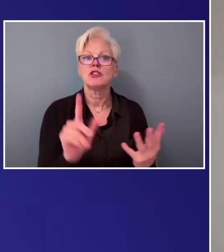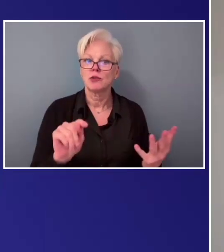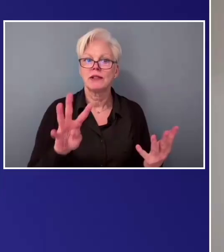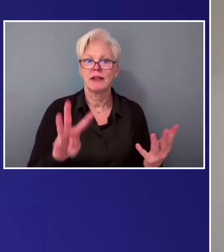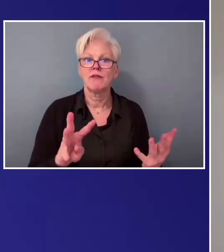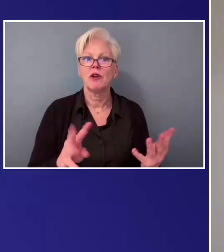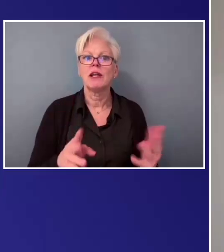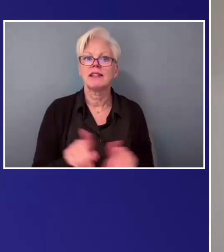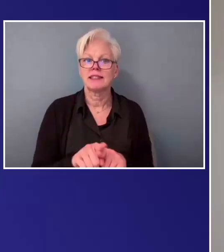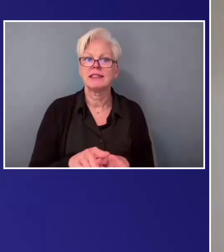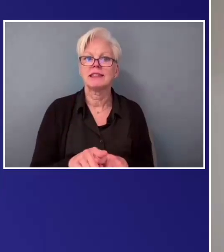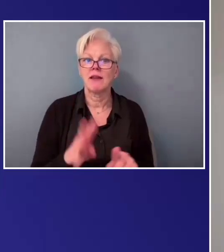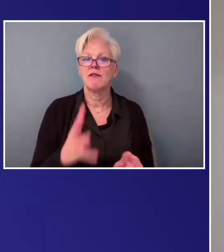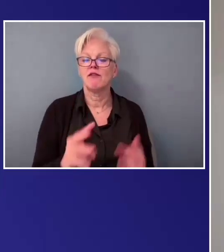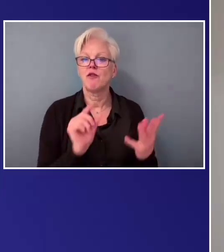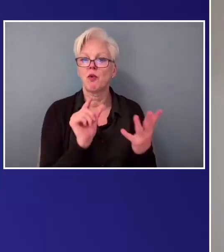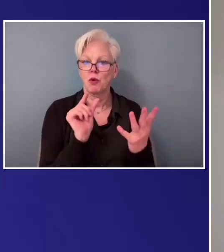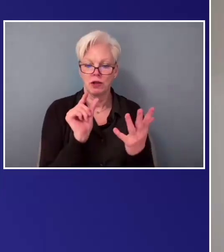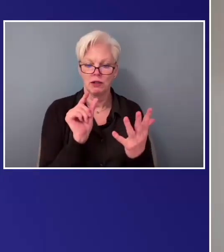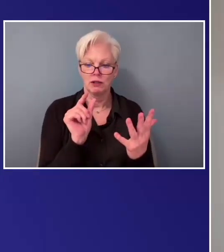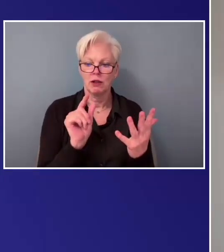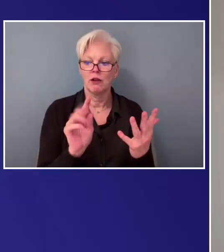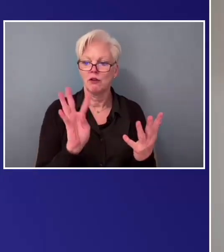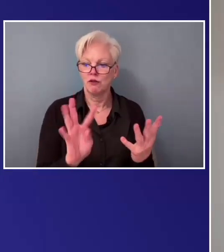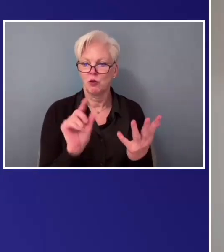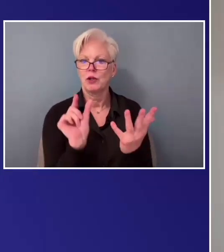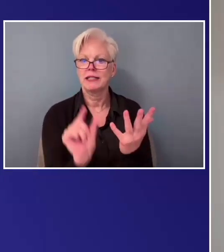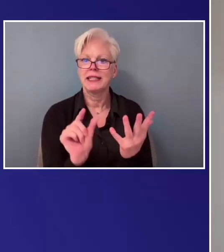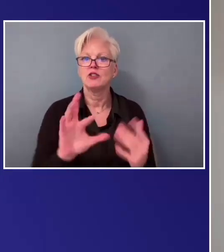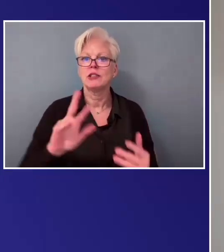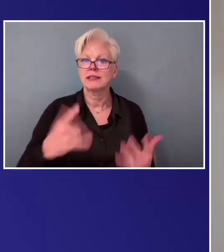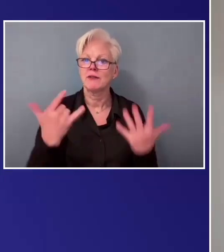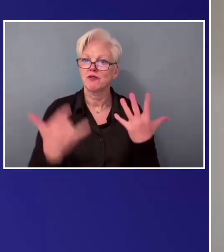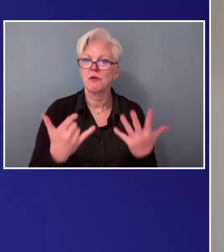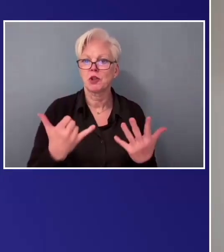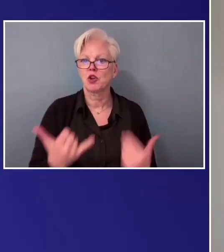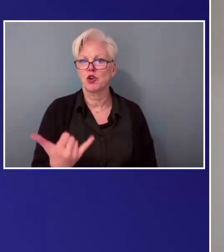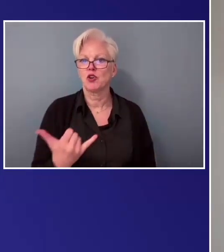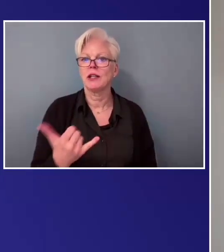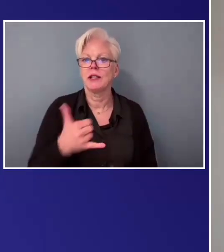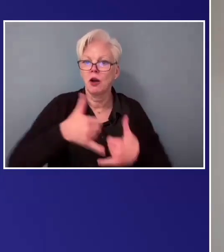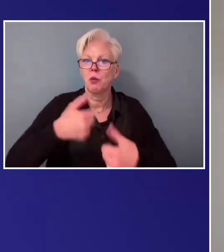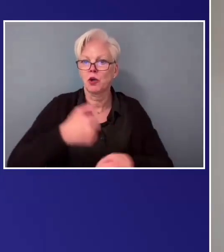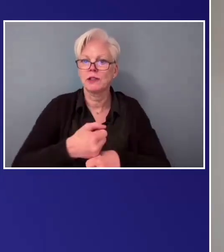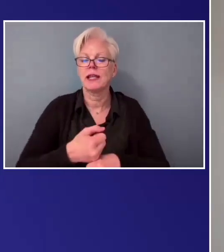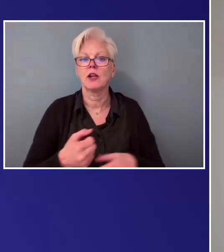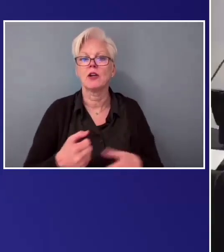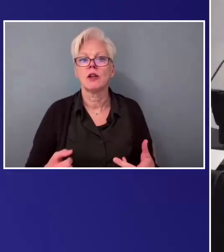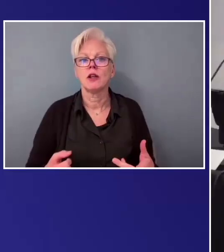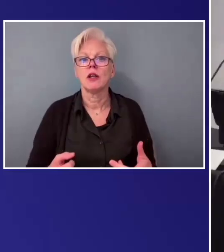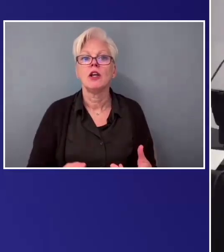four-digit CIP from the current award year. Okay. So it's, it's the, the current, current plus four back for the six-digit